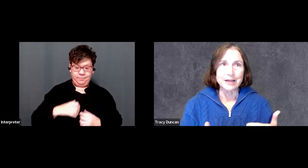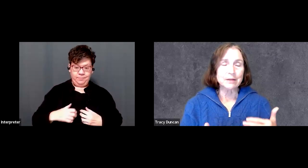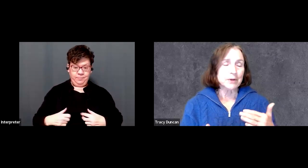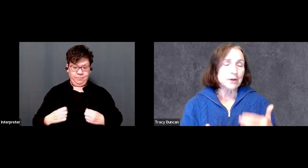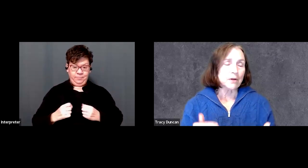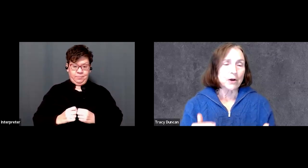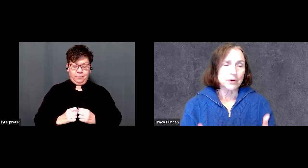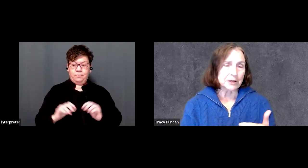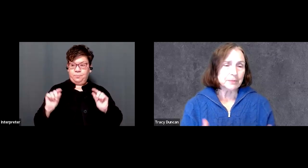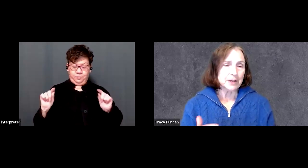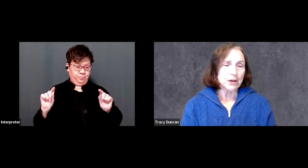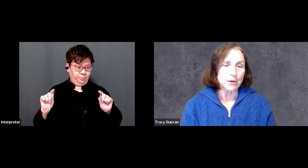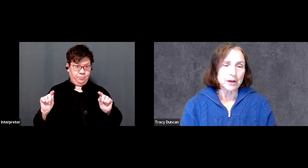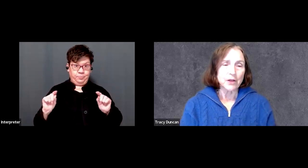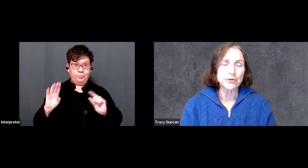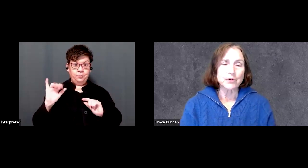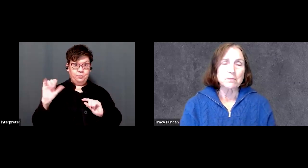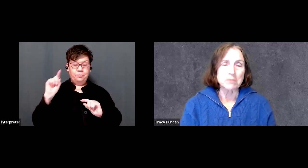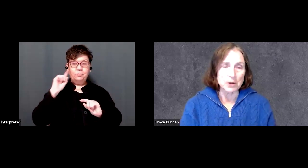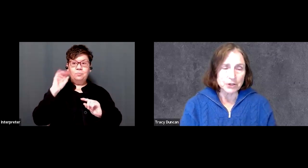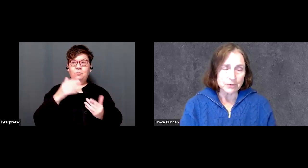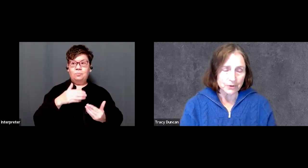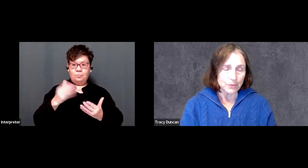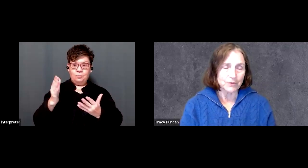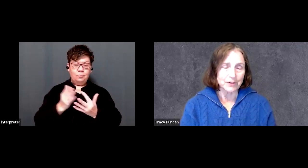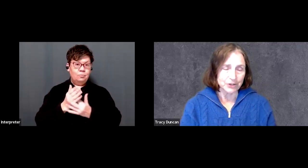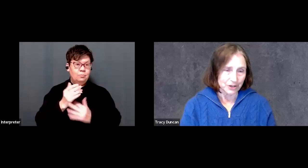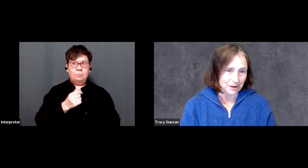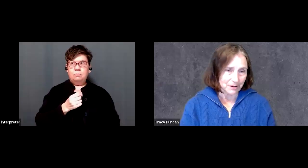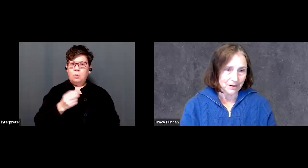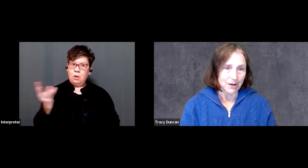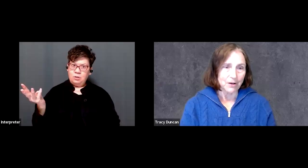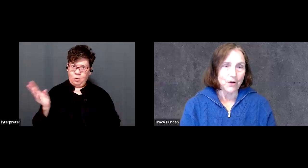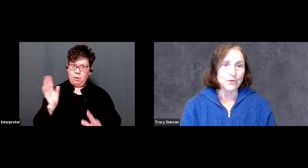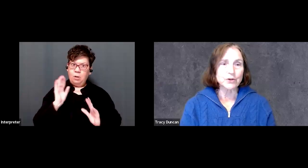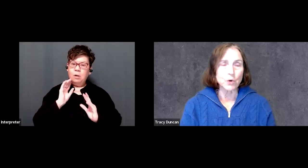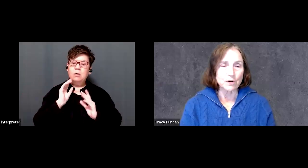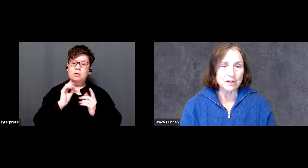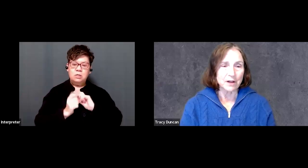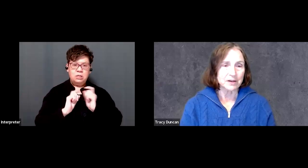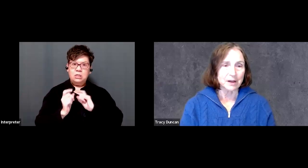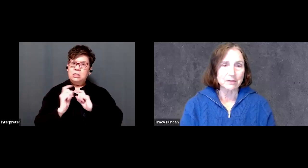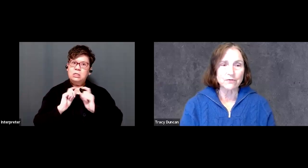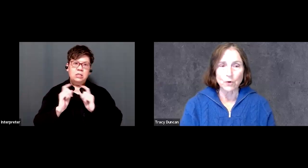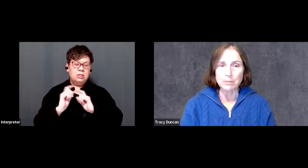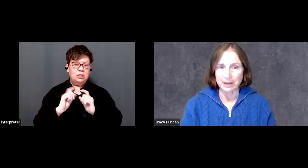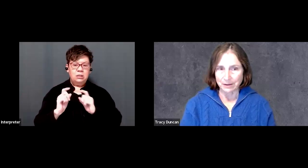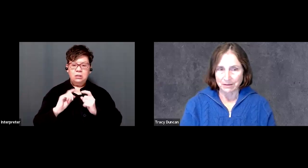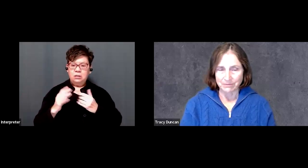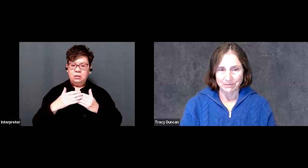These bills are going to be going through multiple revisions over the course of the next four months.